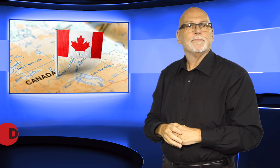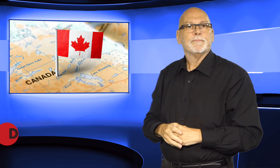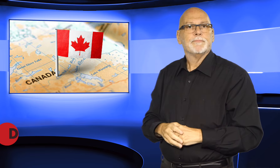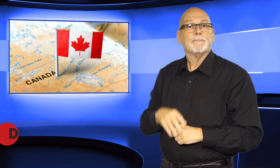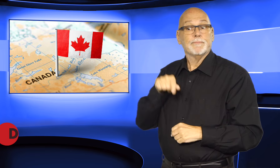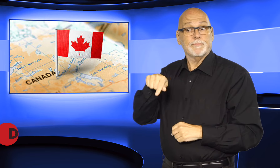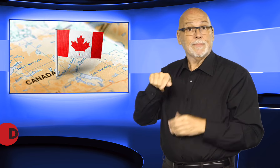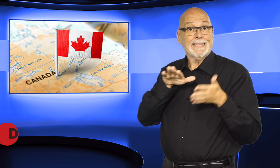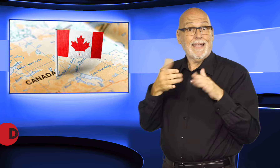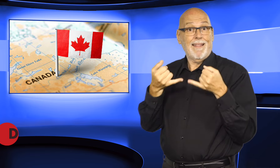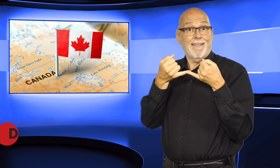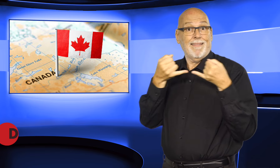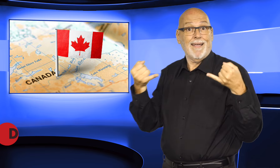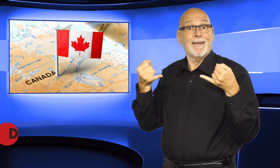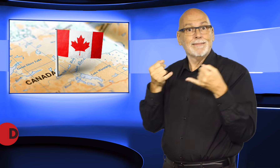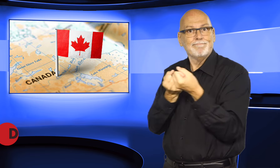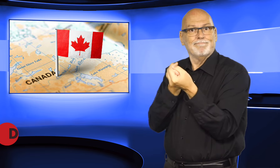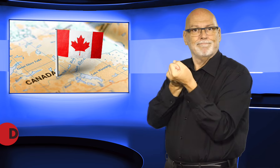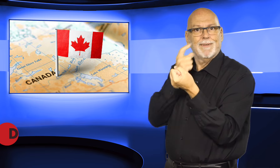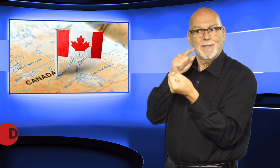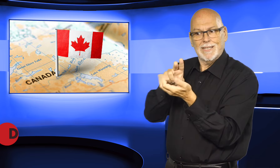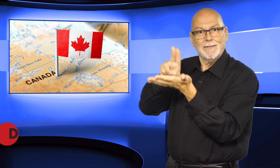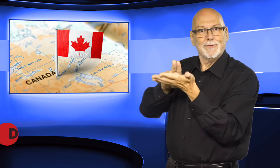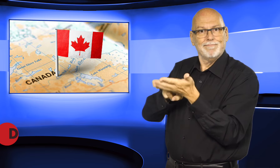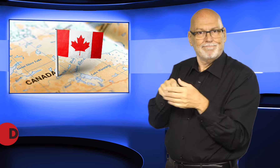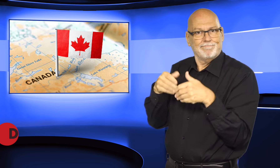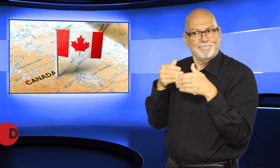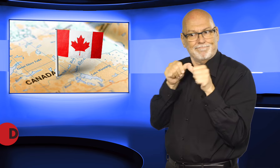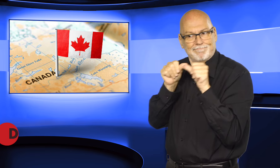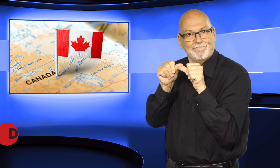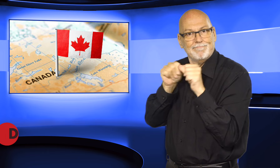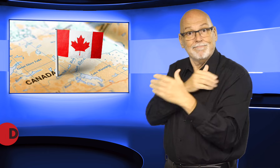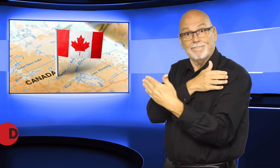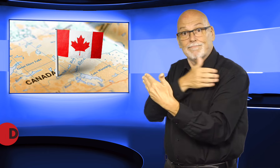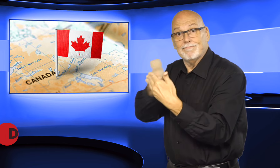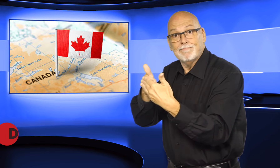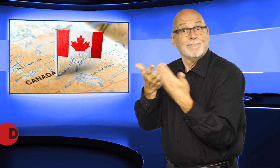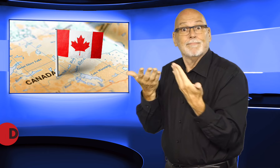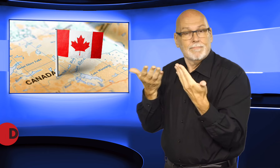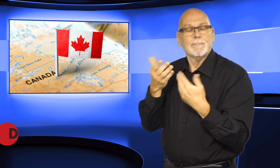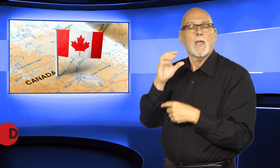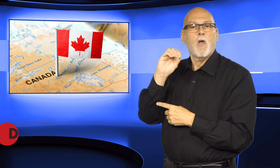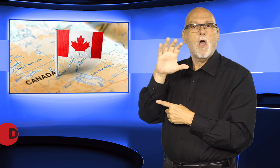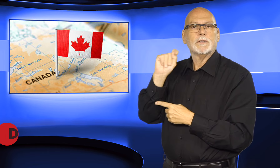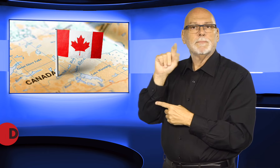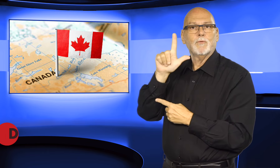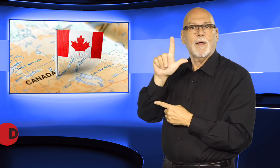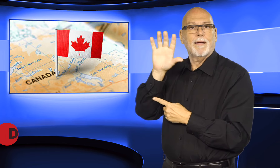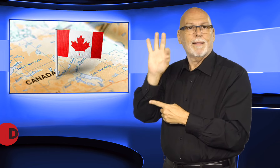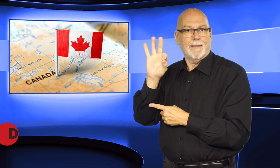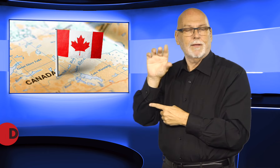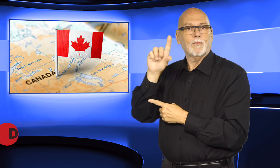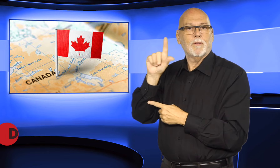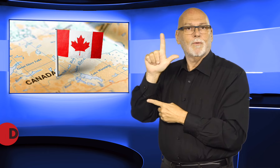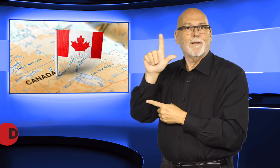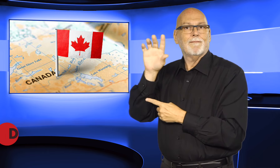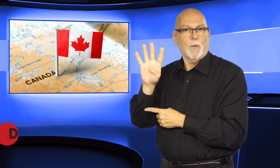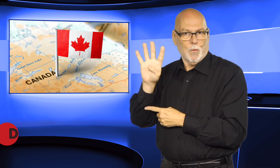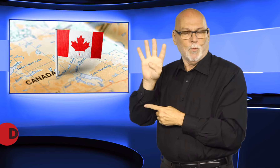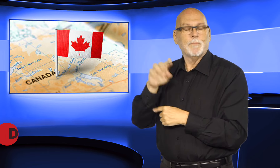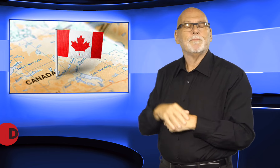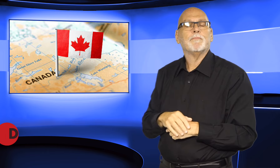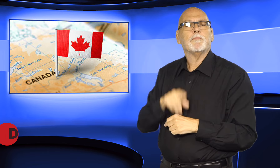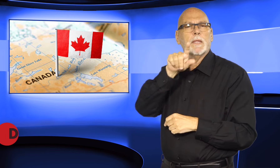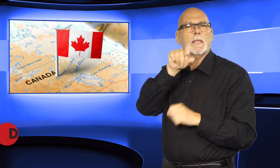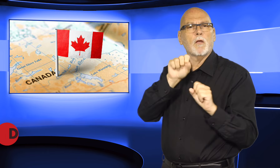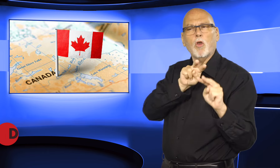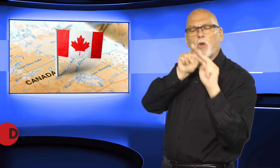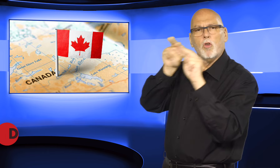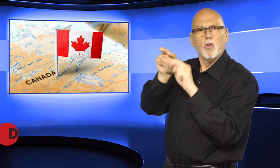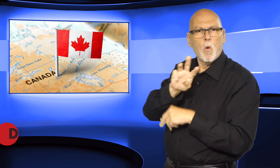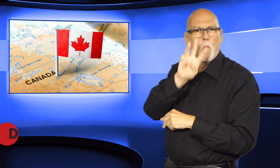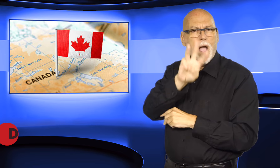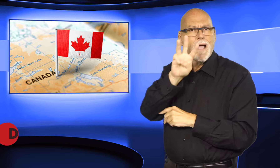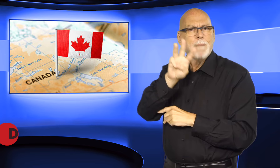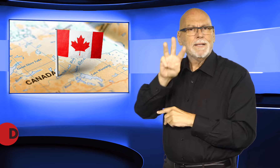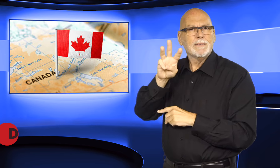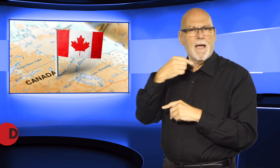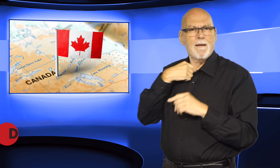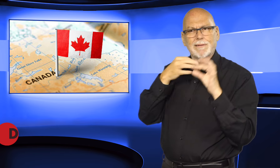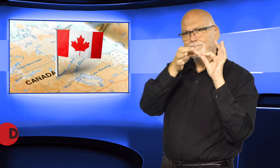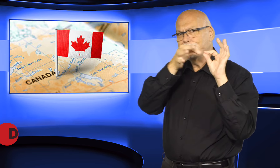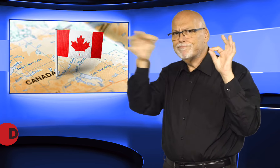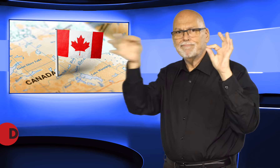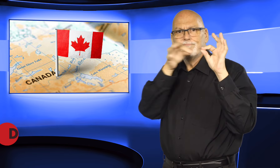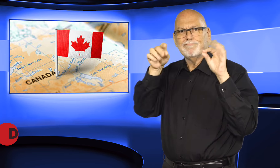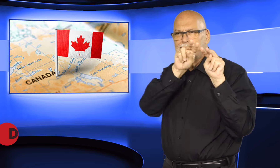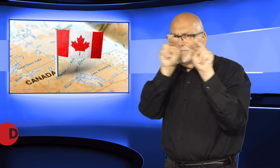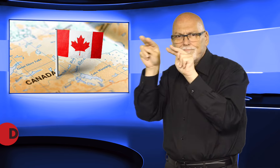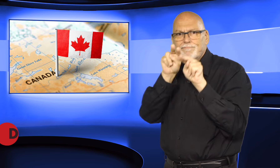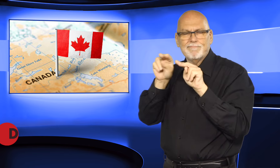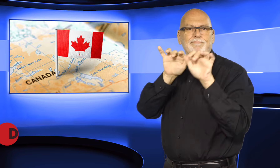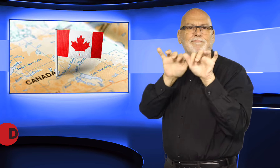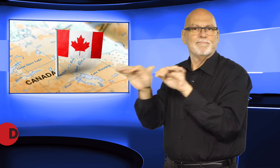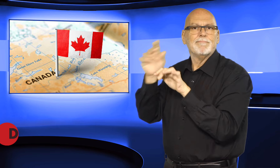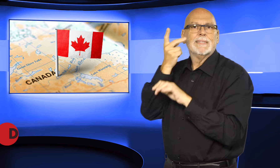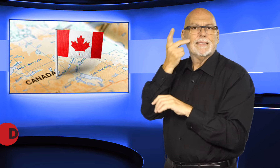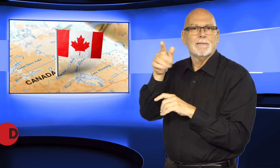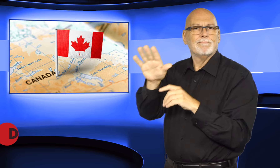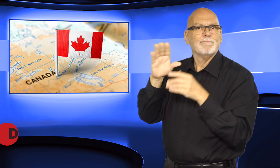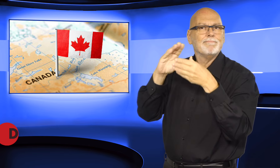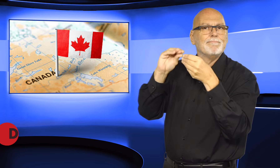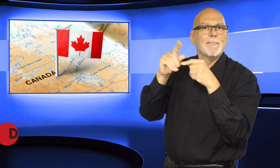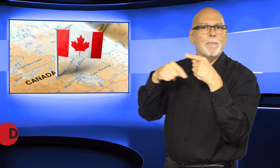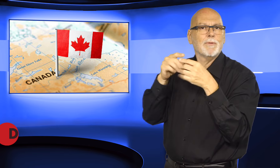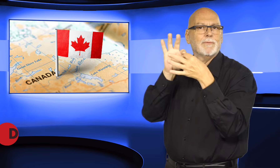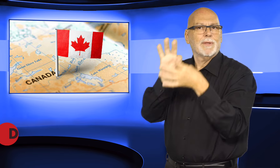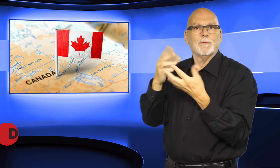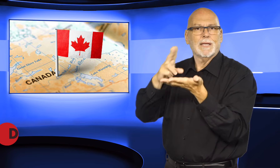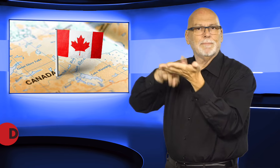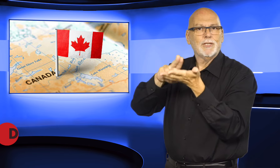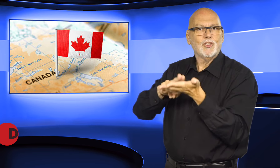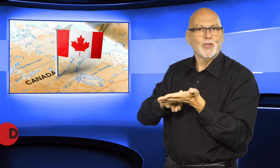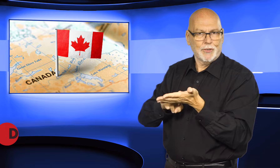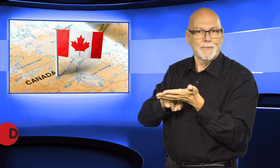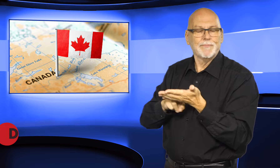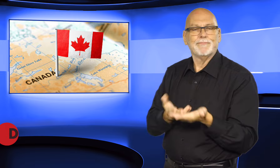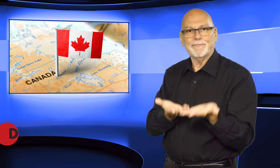The deadline to support this petition is October 29, 2024.